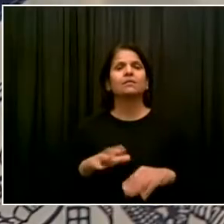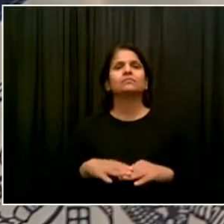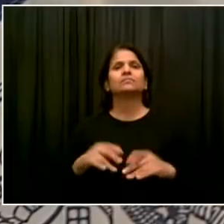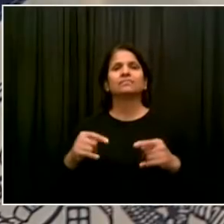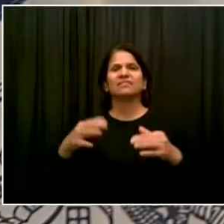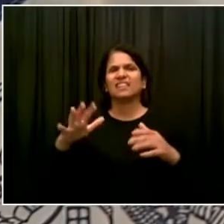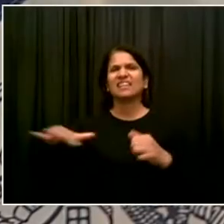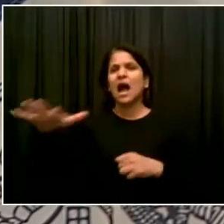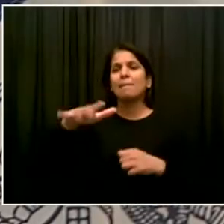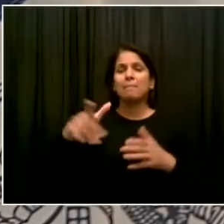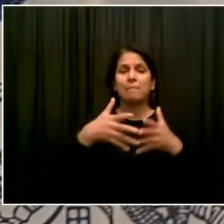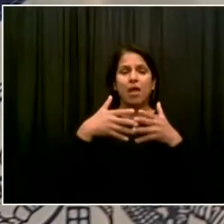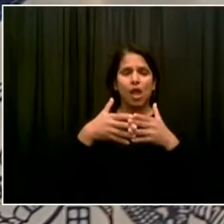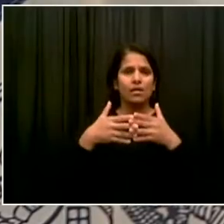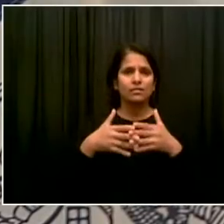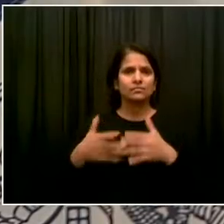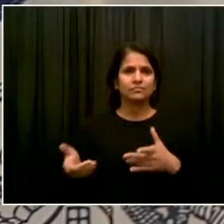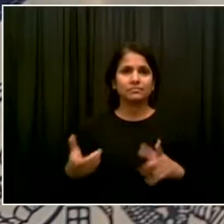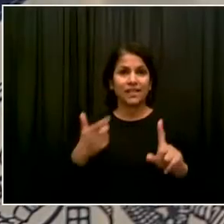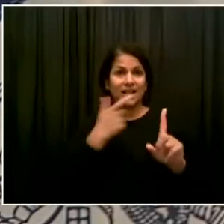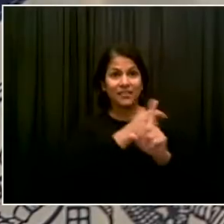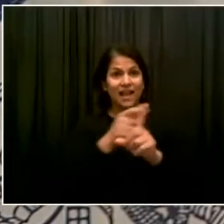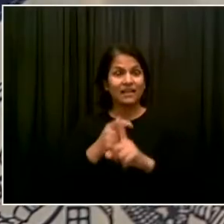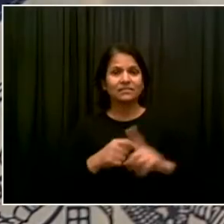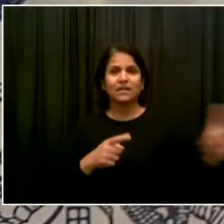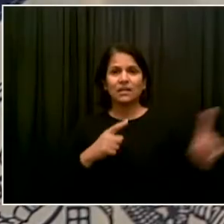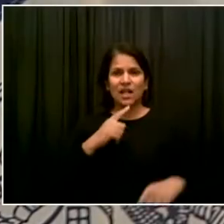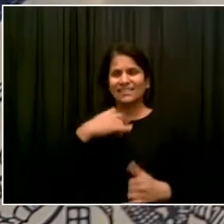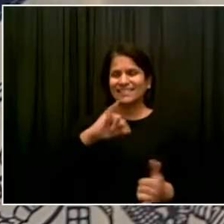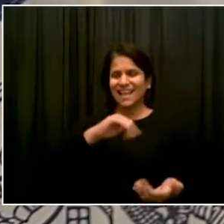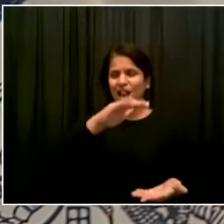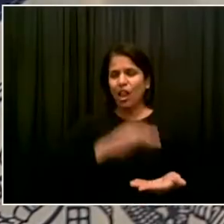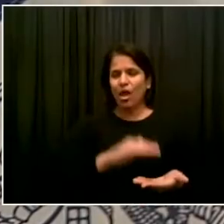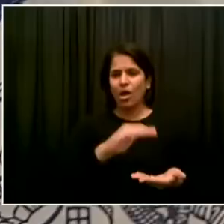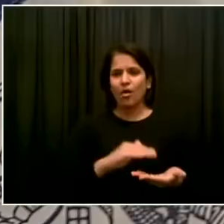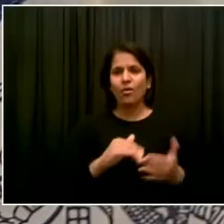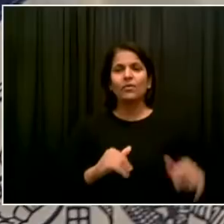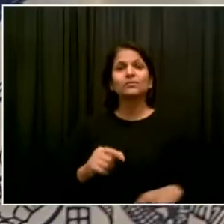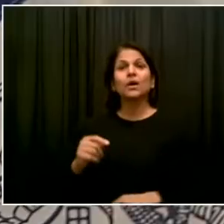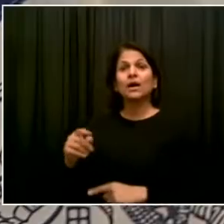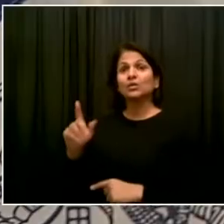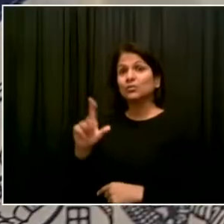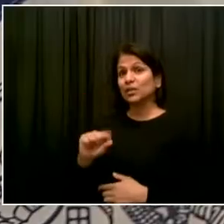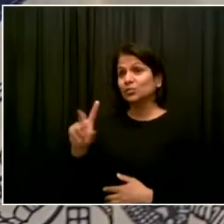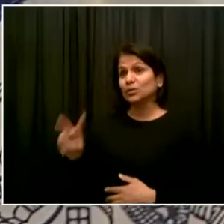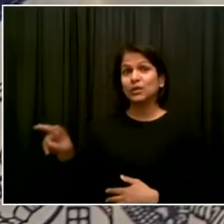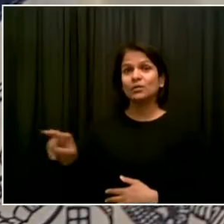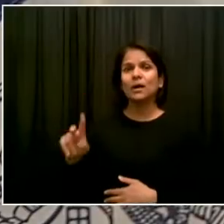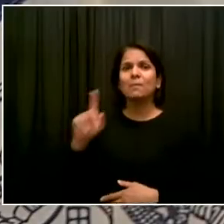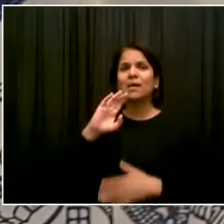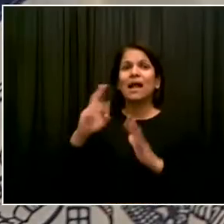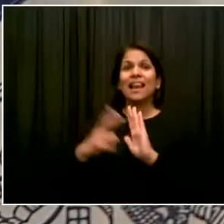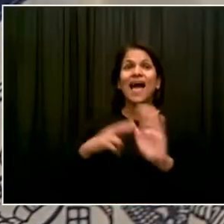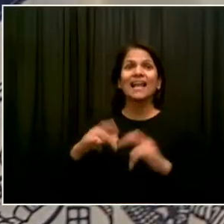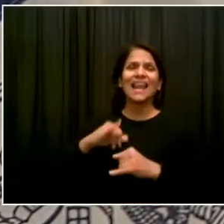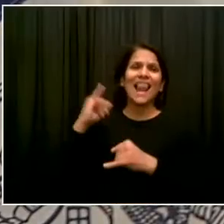ON WHAT HAPPENS AROUND THE WORLD AND THE COUNTRY. WE HAVE TO GET VACCINATION LEVELS UP